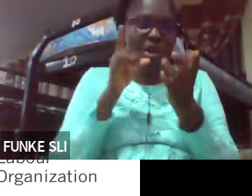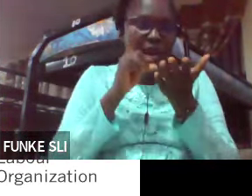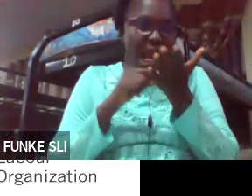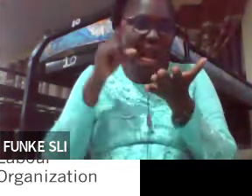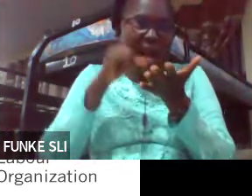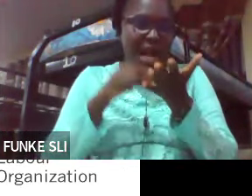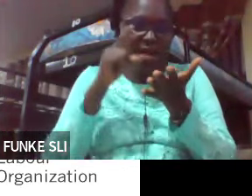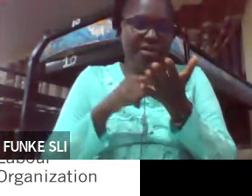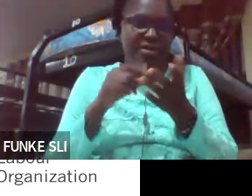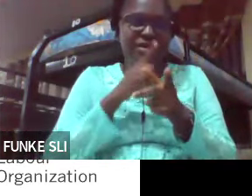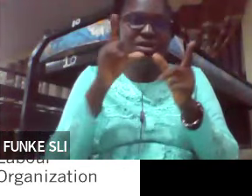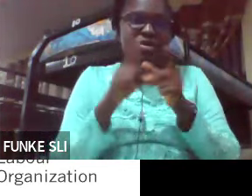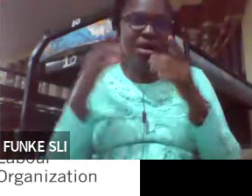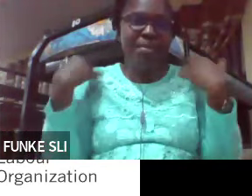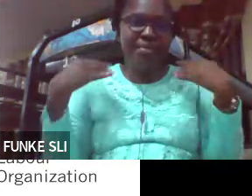Esther Isaac Chidera: and local foul. And last year